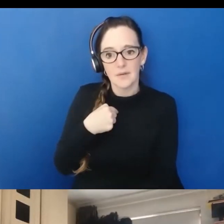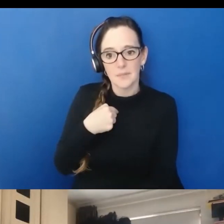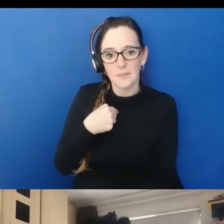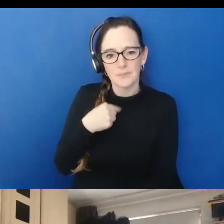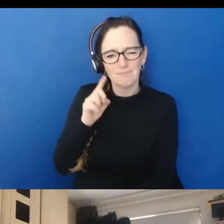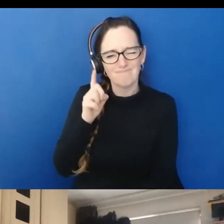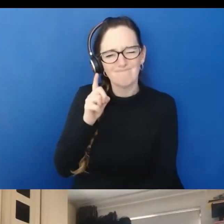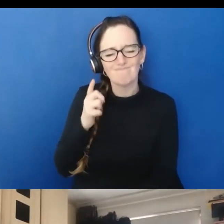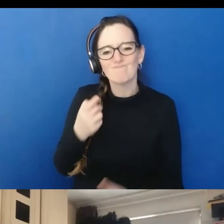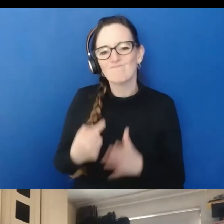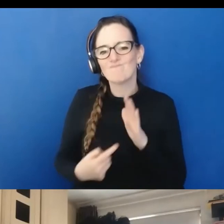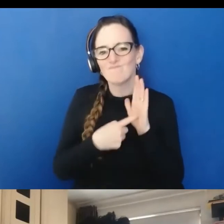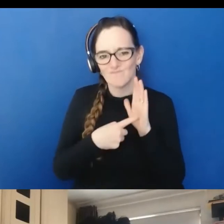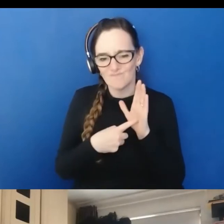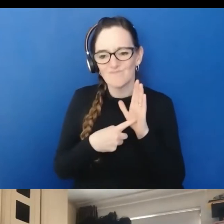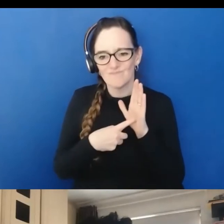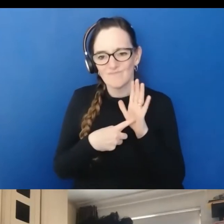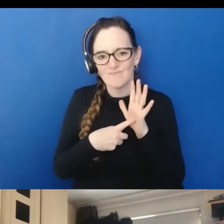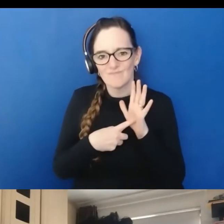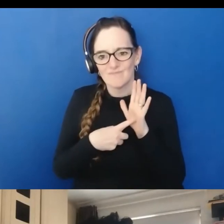about seeing Black Swan through the lens of technology